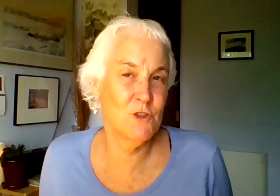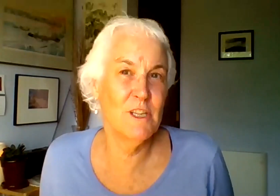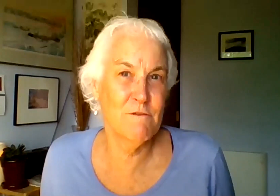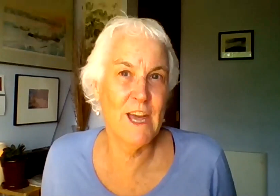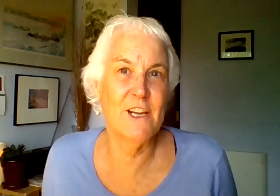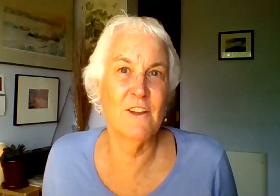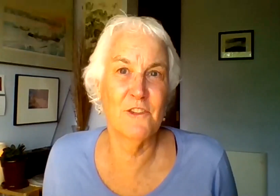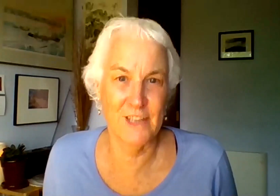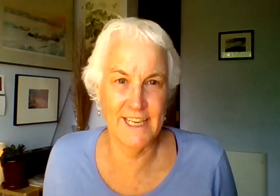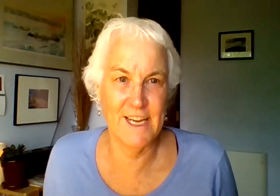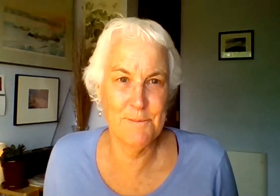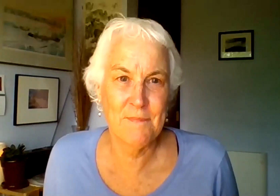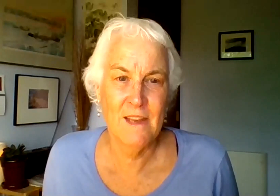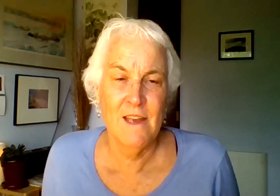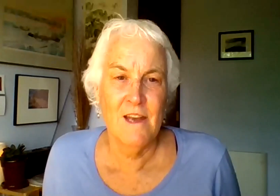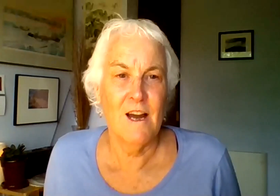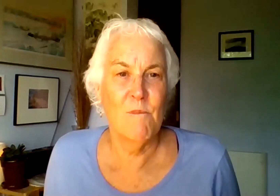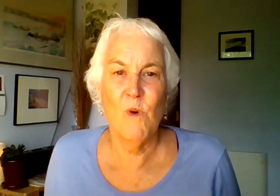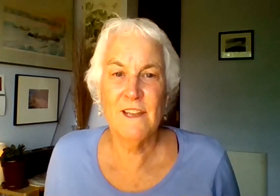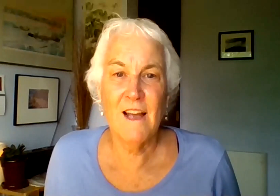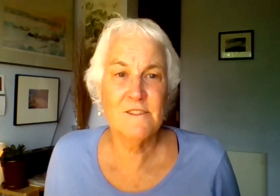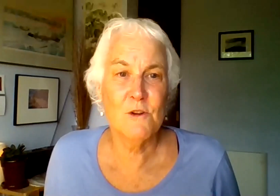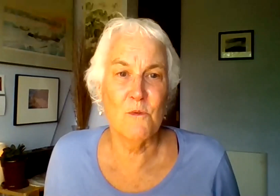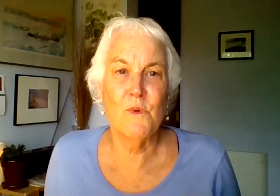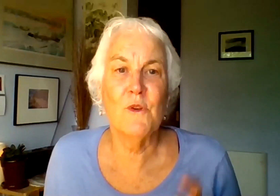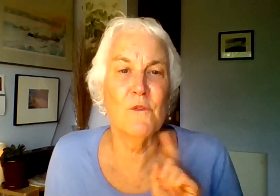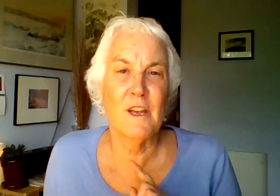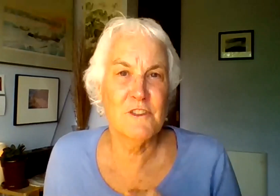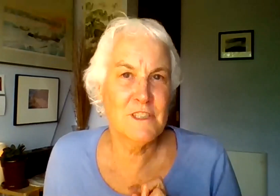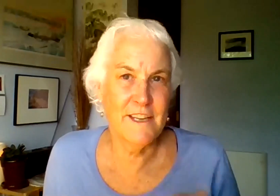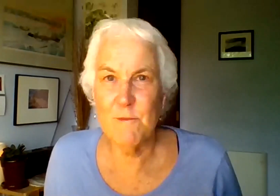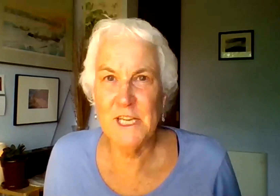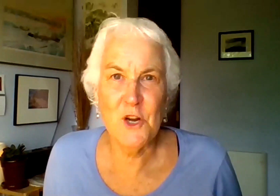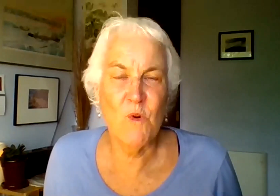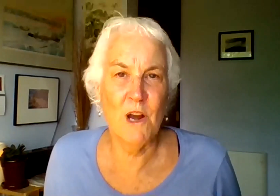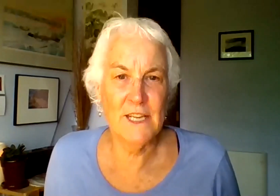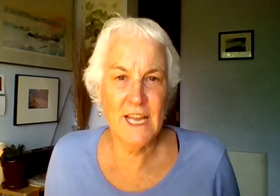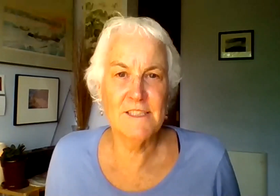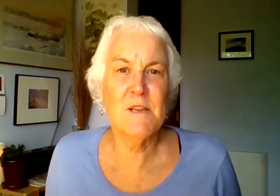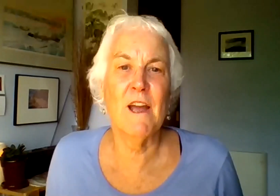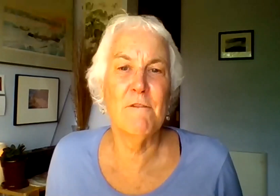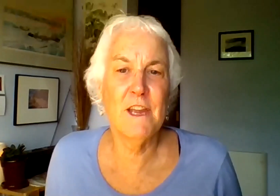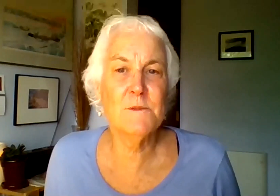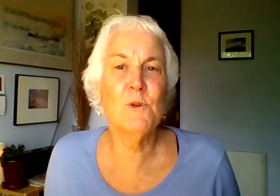Alaska's own Portugal the